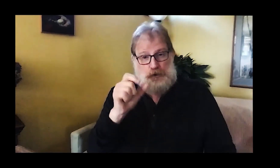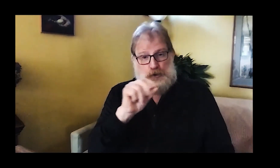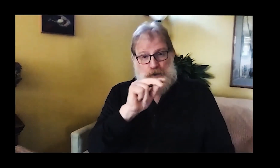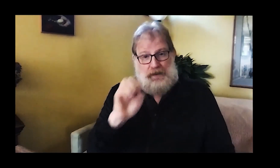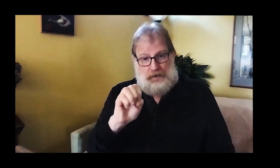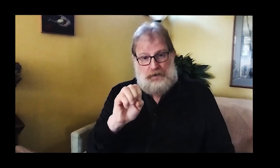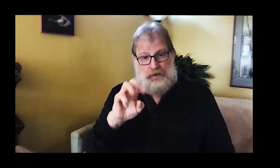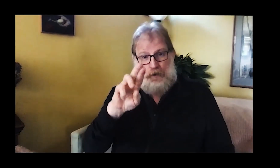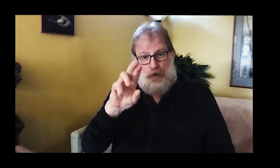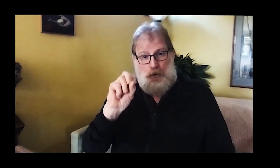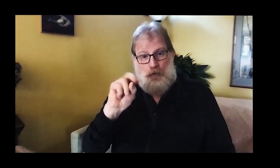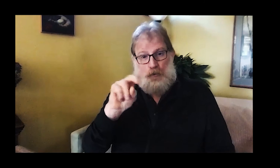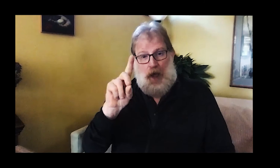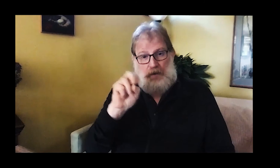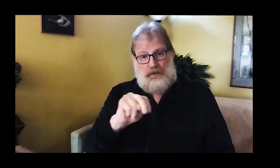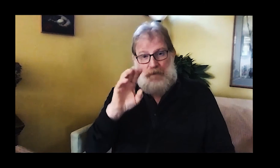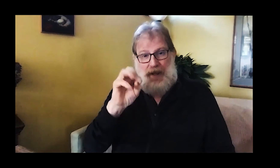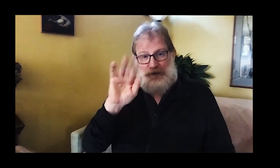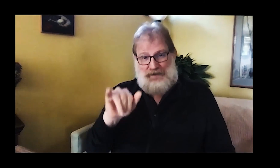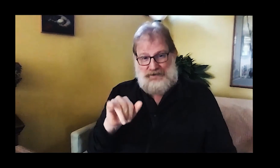I did in fact meet Gene Roddenberry one time.